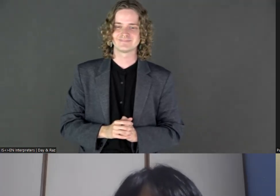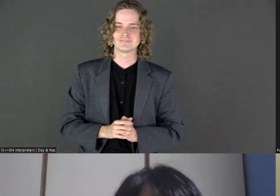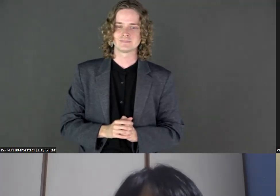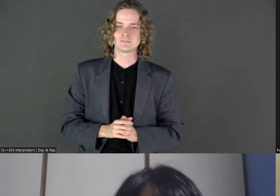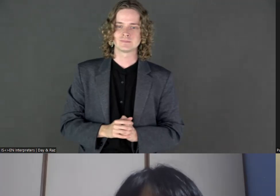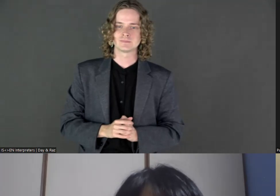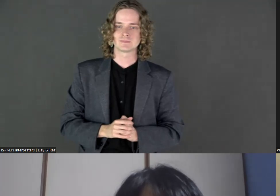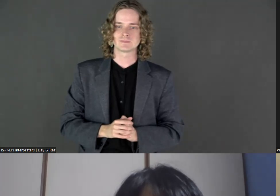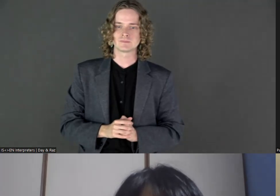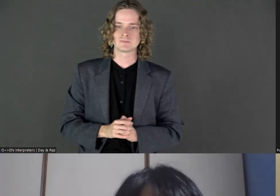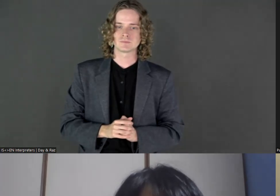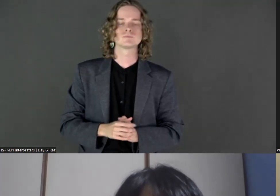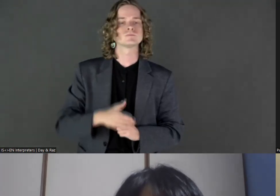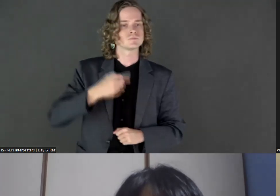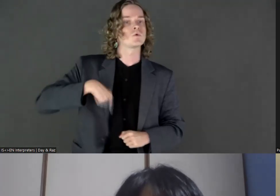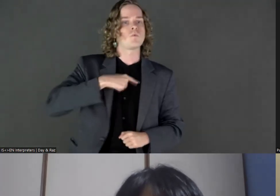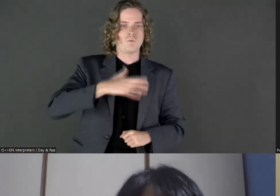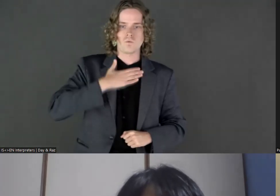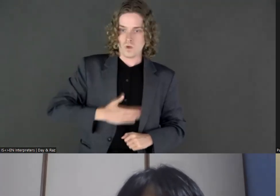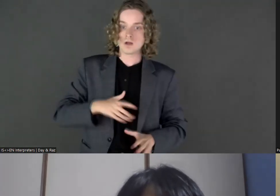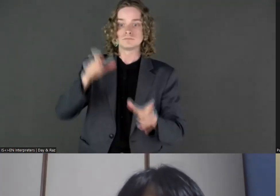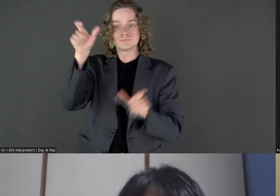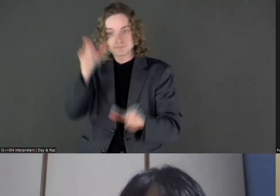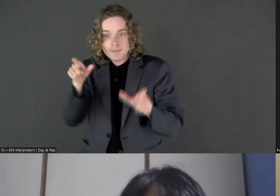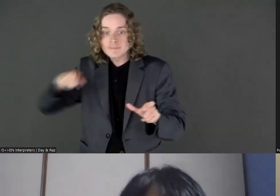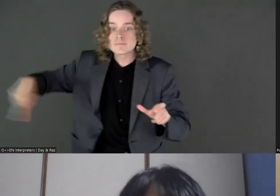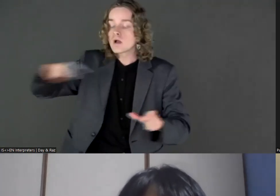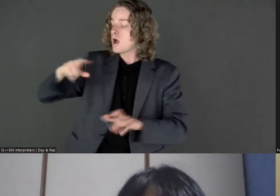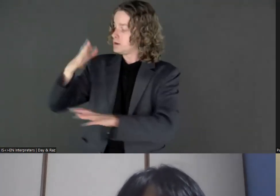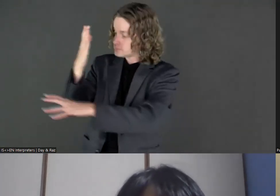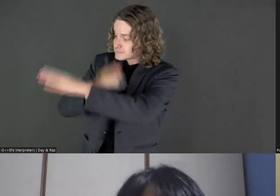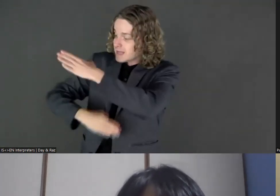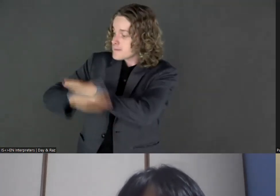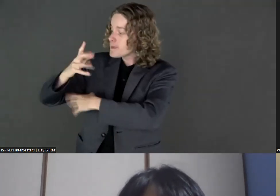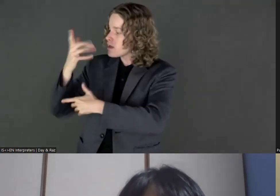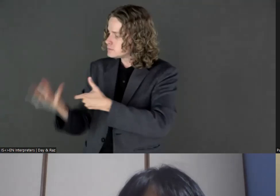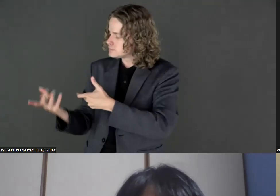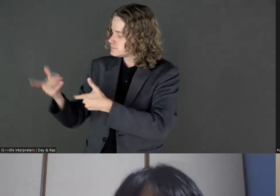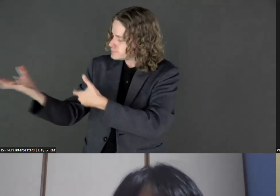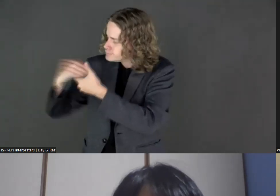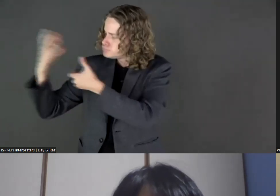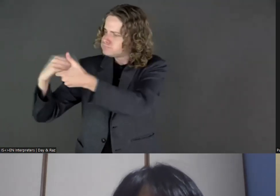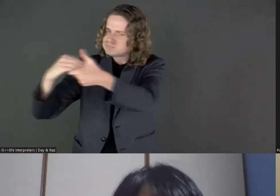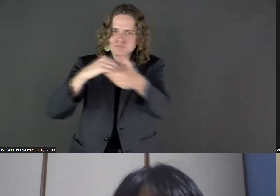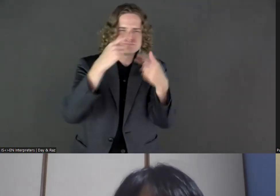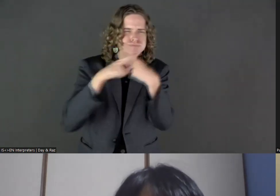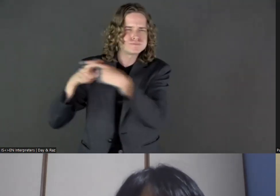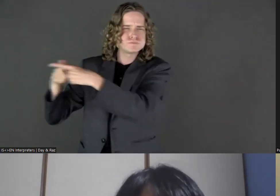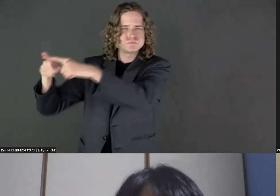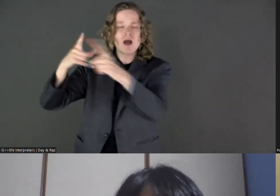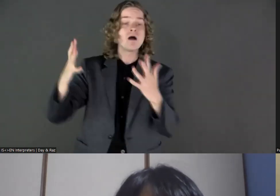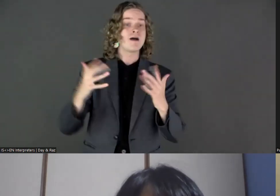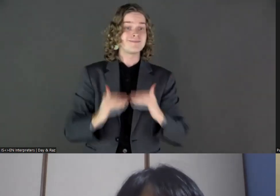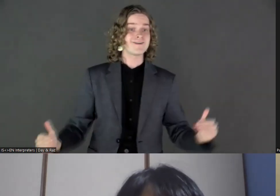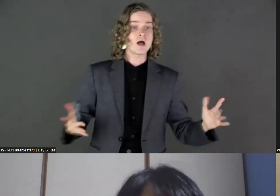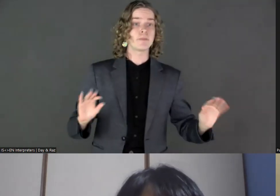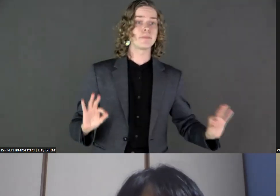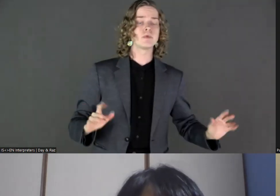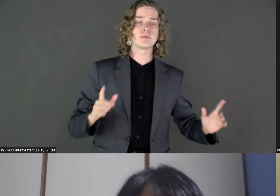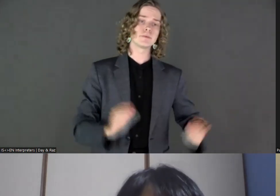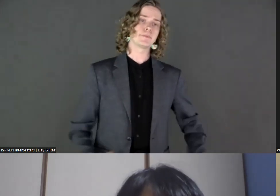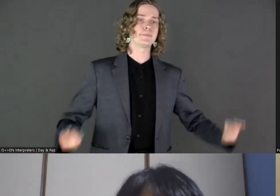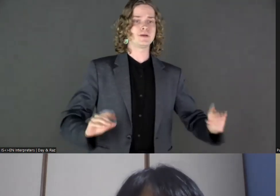in all levels at all levels, because generally they only stop informing